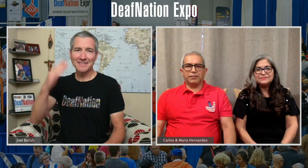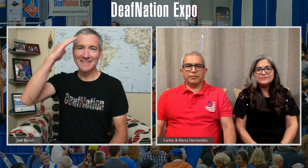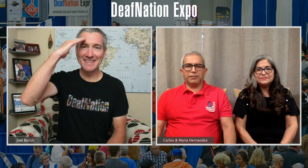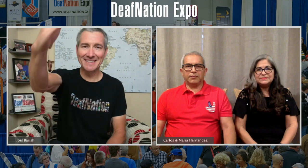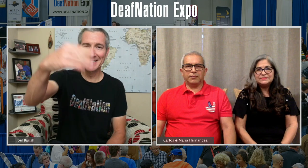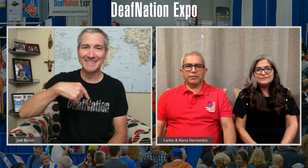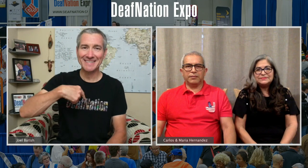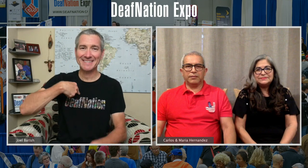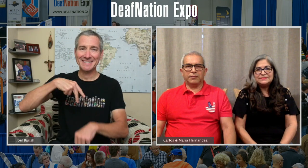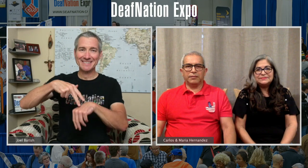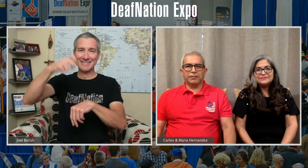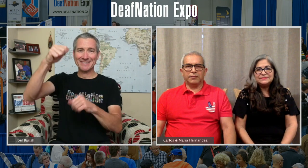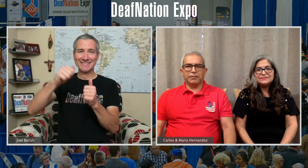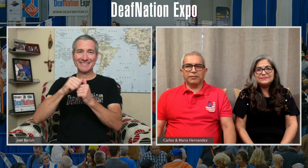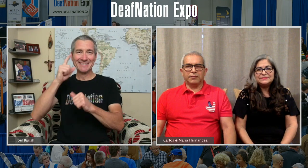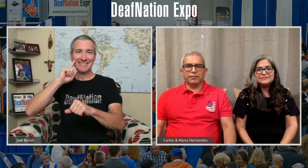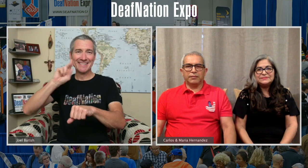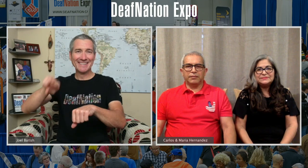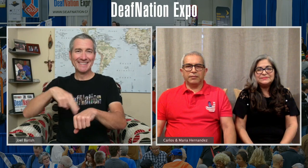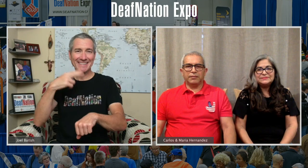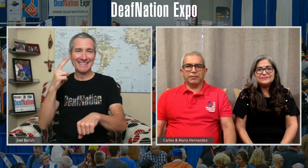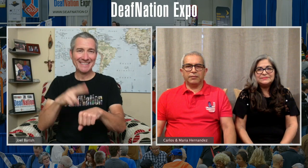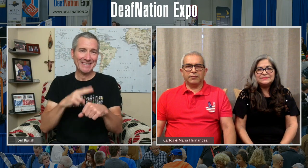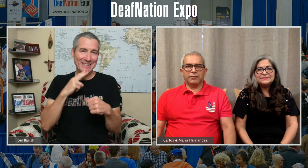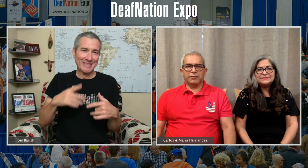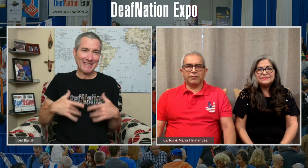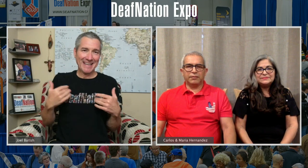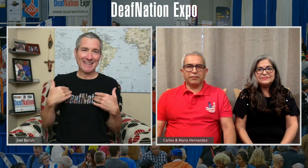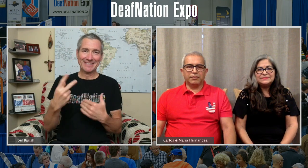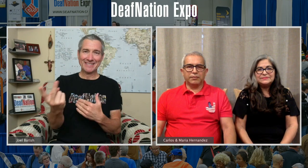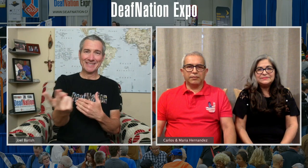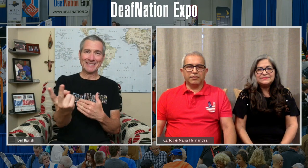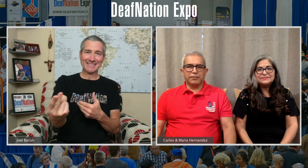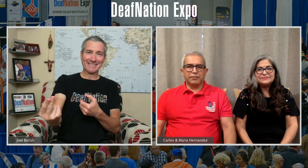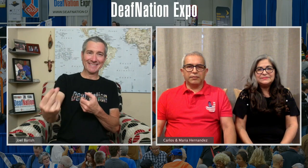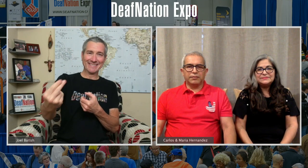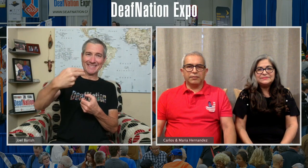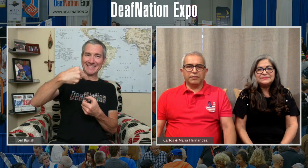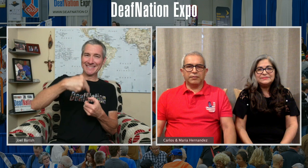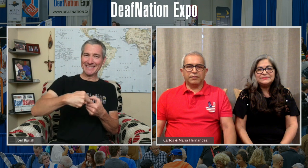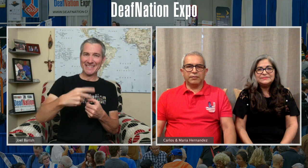Hello, I’m Joel with DeafNation. We’re thrilled to have you two join us.